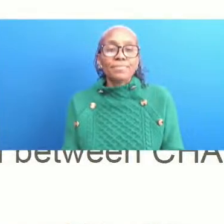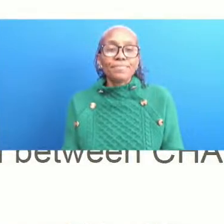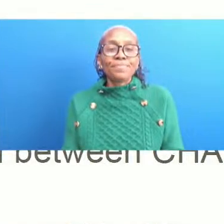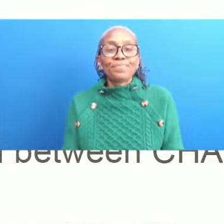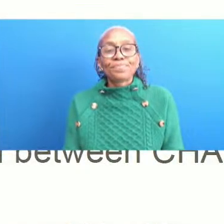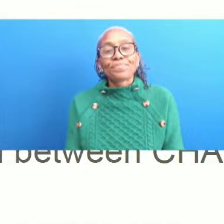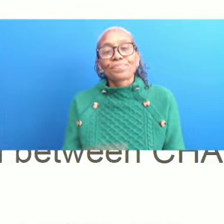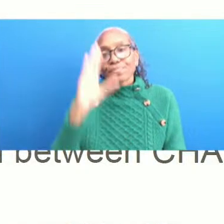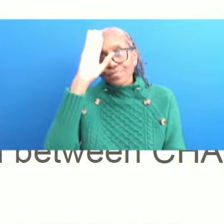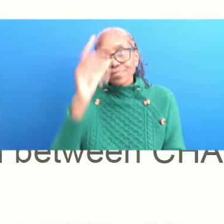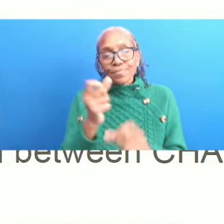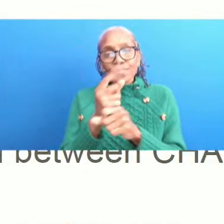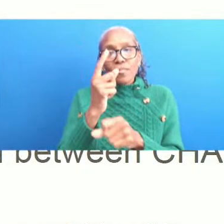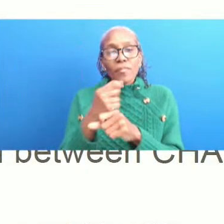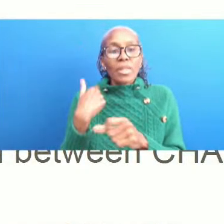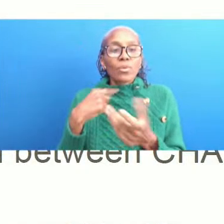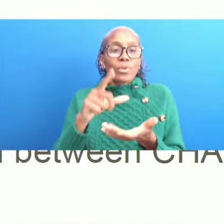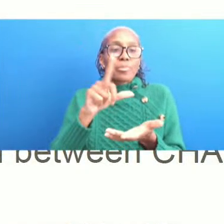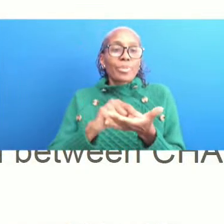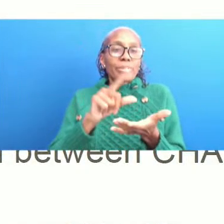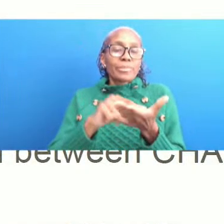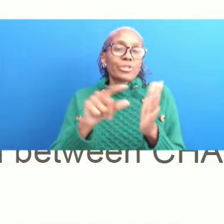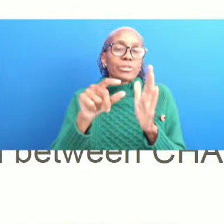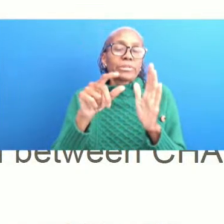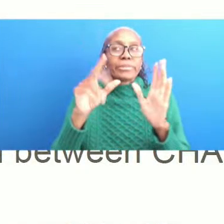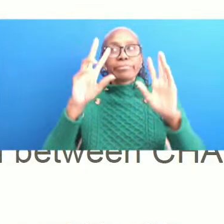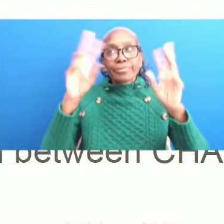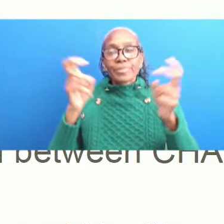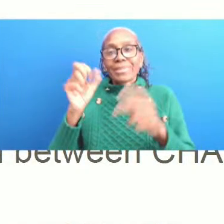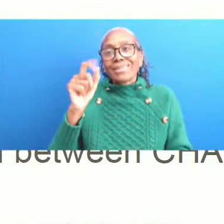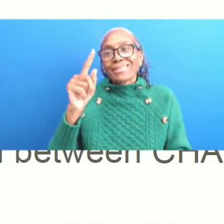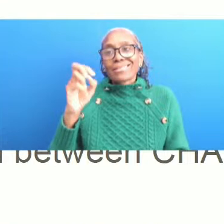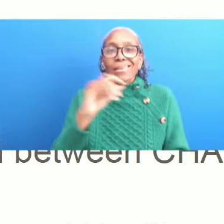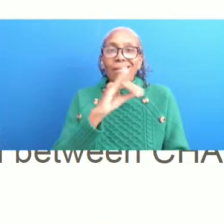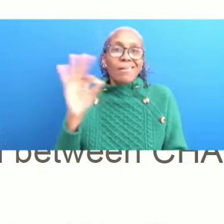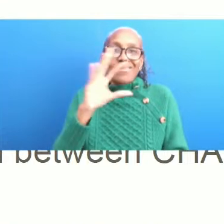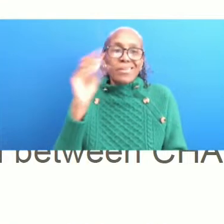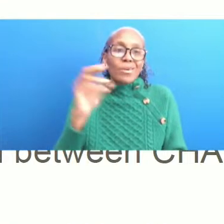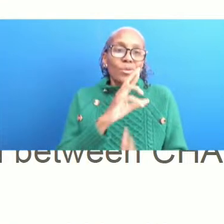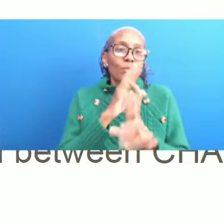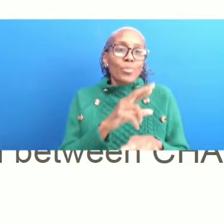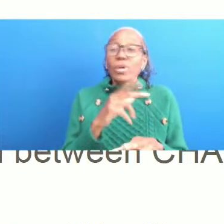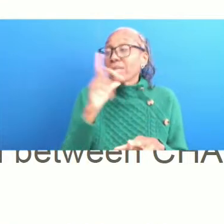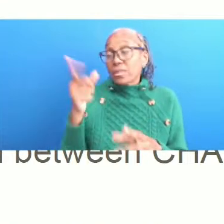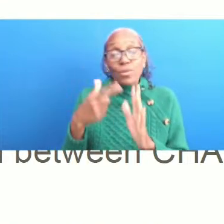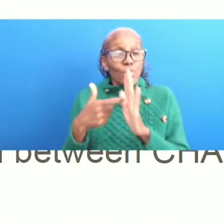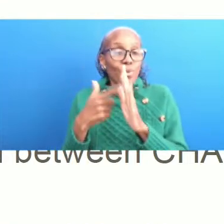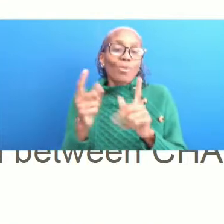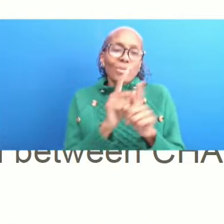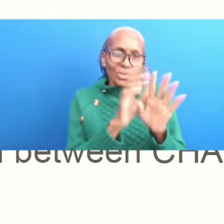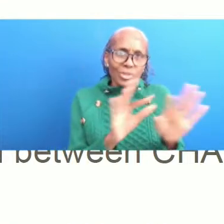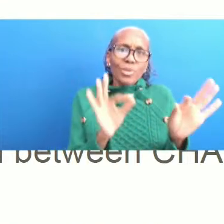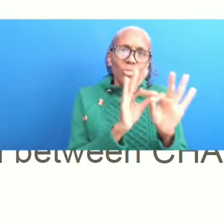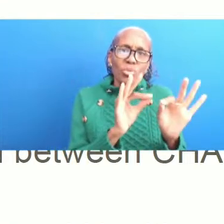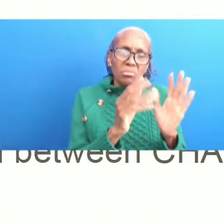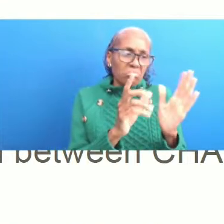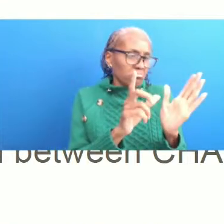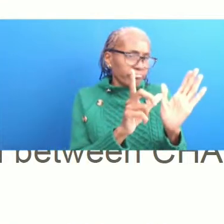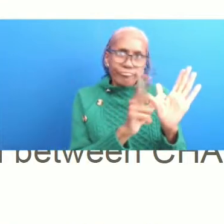RULES THEREAFTER. ALL RIGHT. AS YOU ALL KNOW, EVERY YEAR WE PUBLISH A STATE OF THE COUNTY